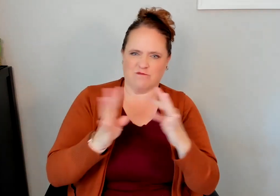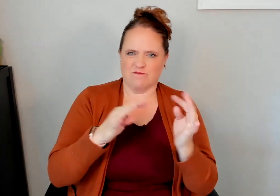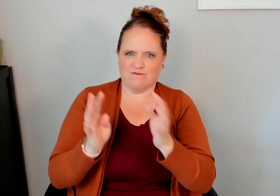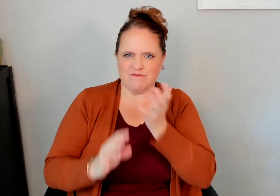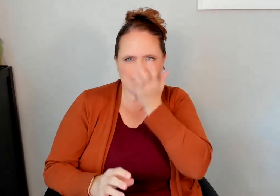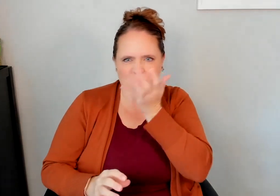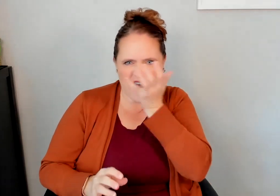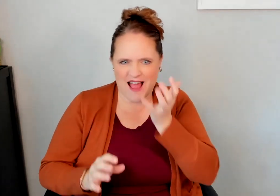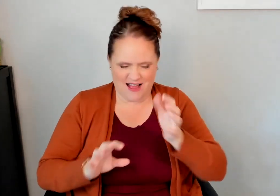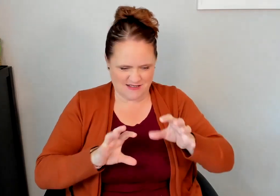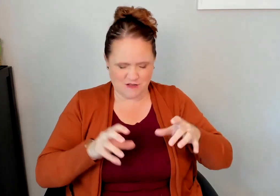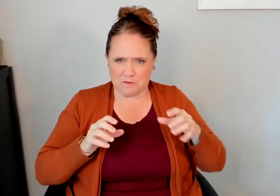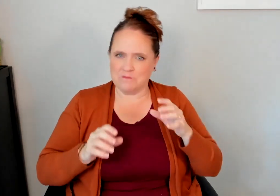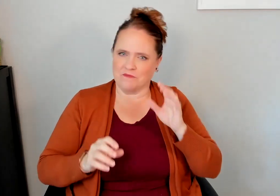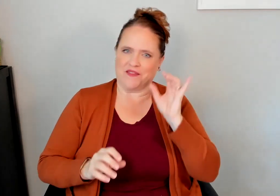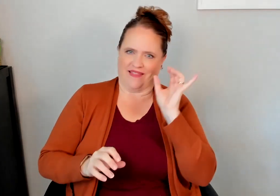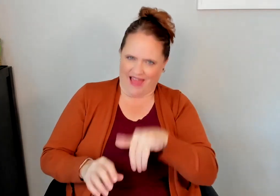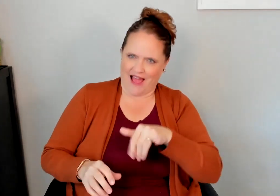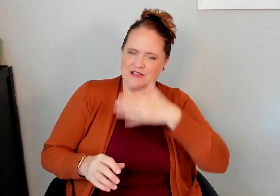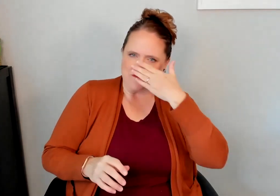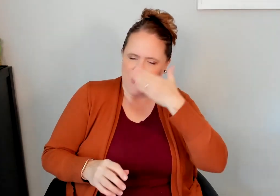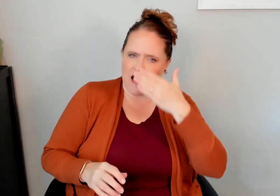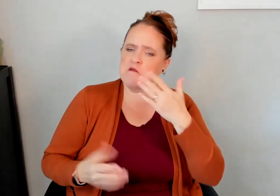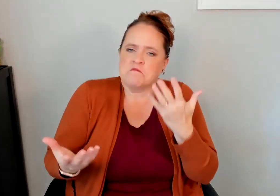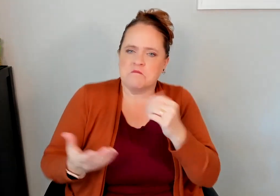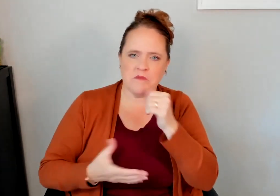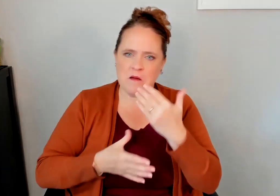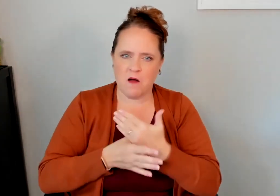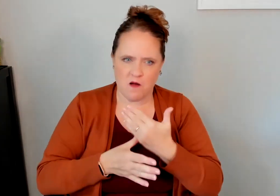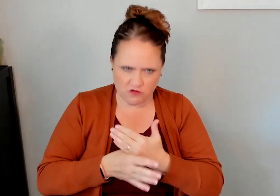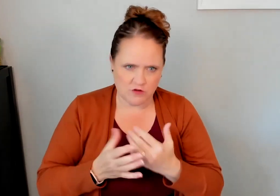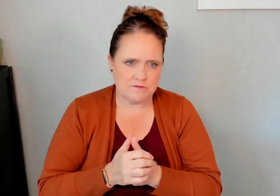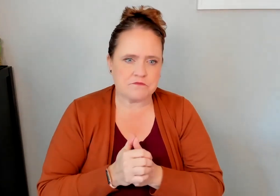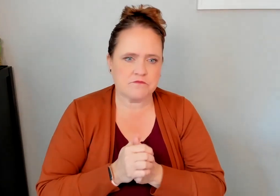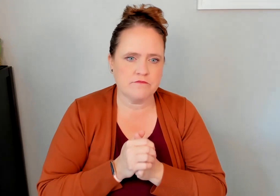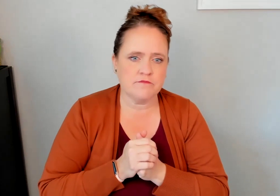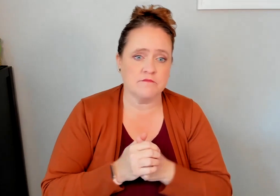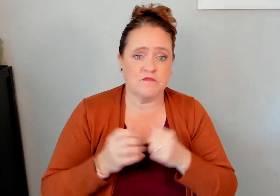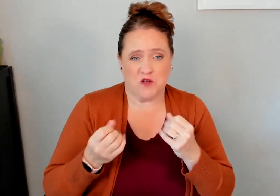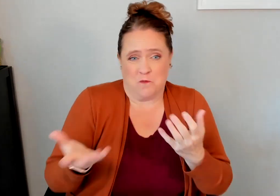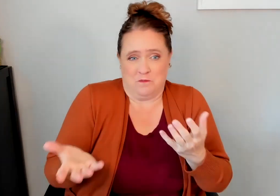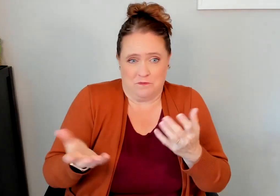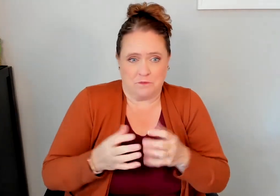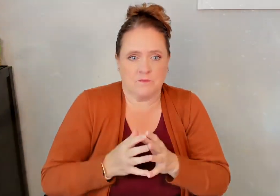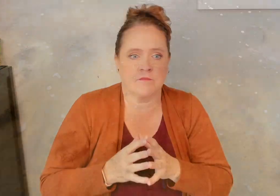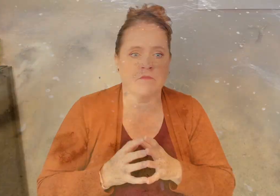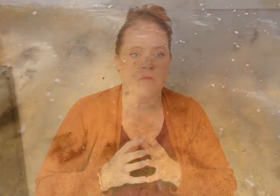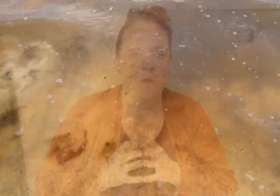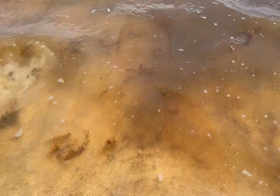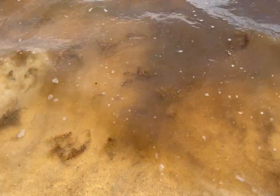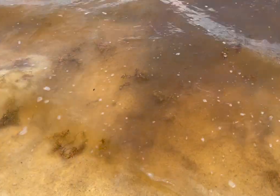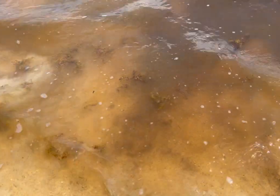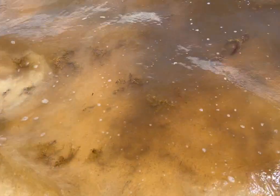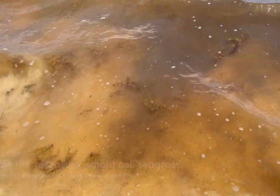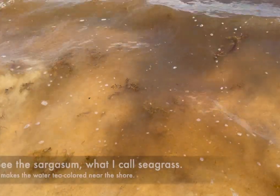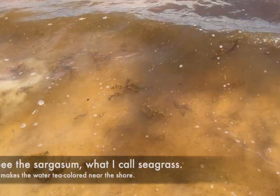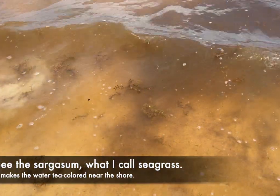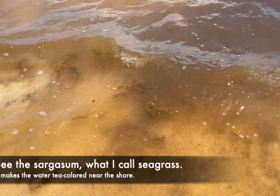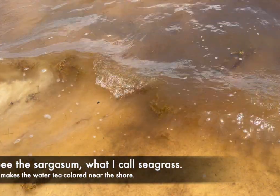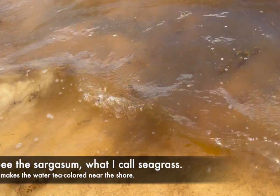oh that smell is the sea grass it's kind of a fishy sulfury smell so it wasn't bothersome at all